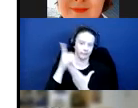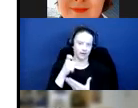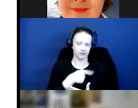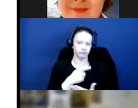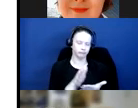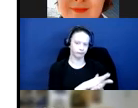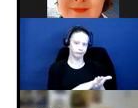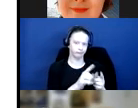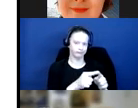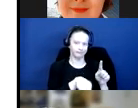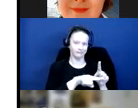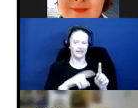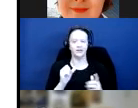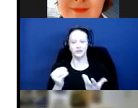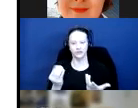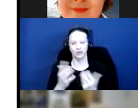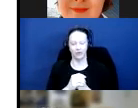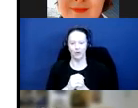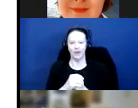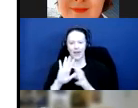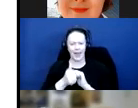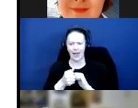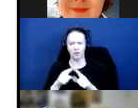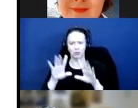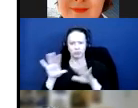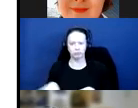through session through the legislative vetting process,